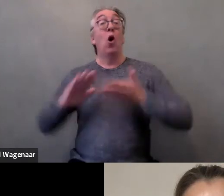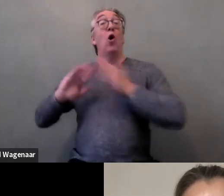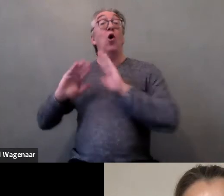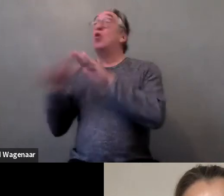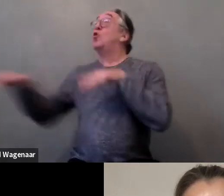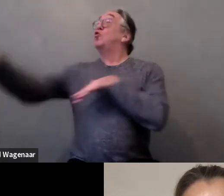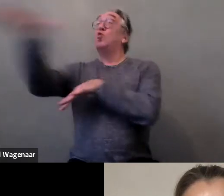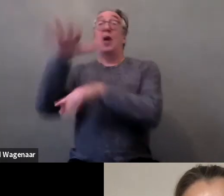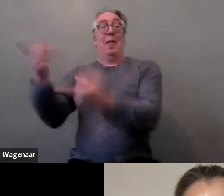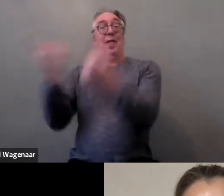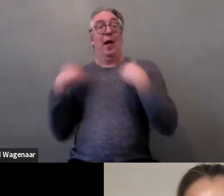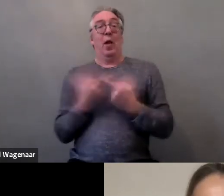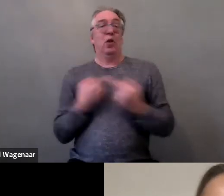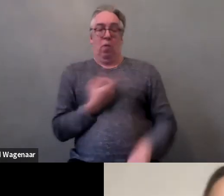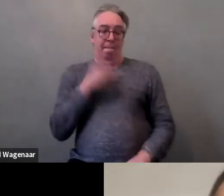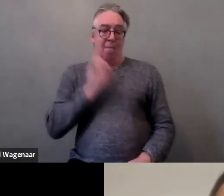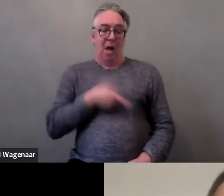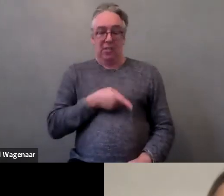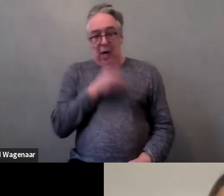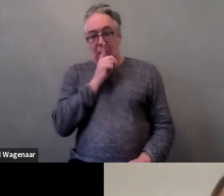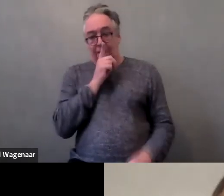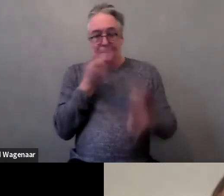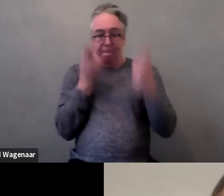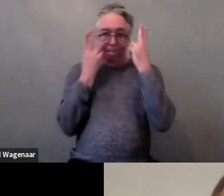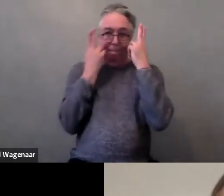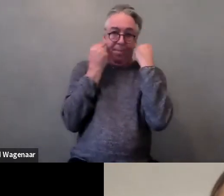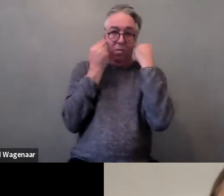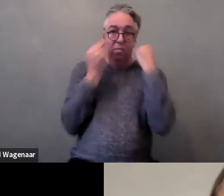When we are in danger, we are afraid to scream.